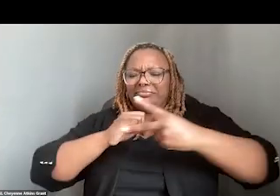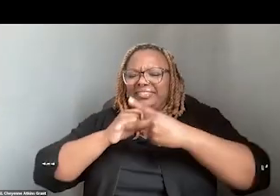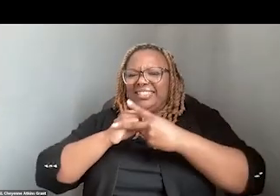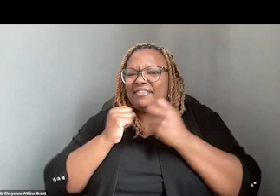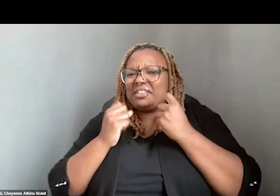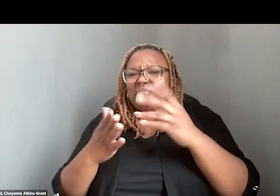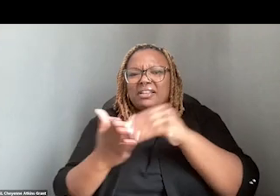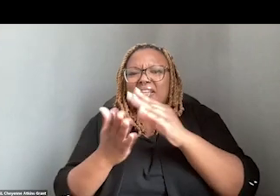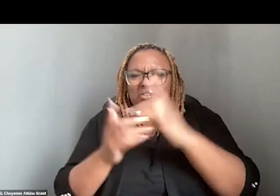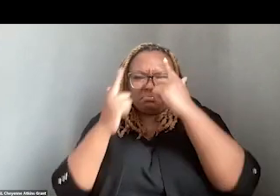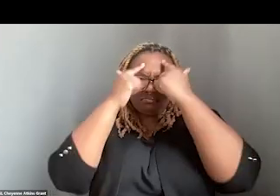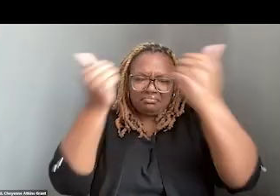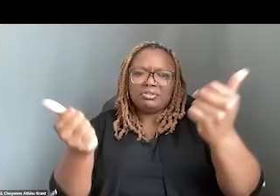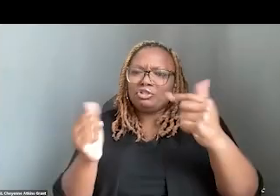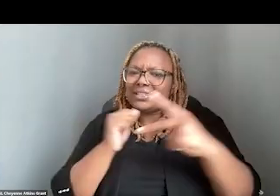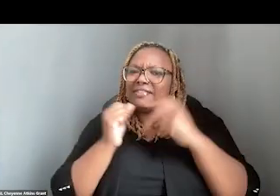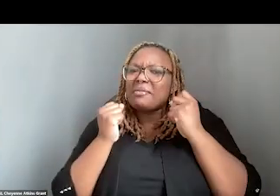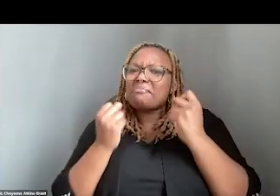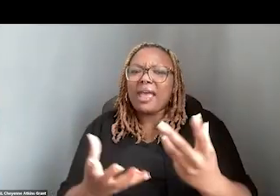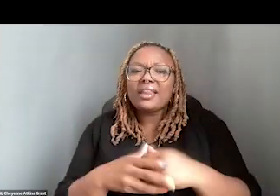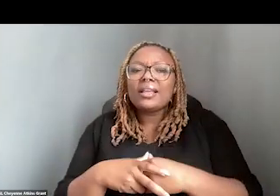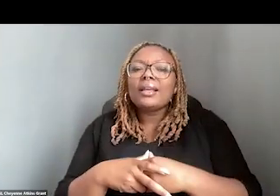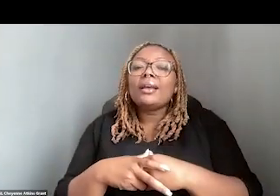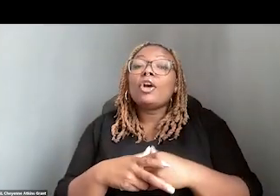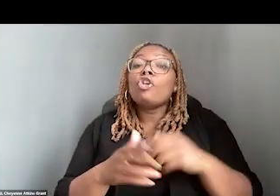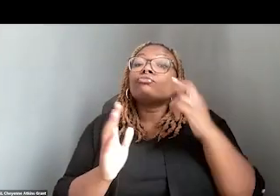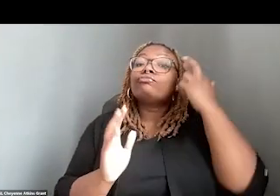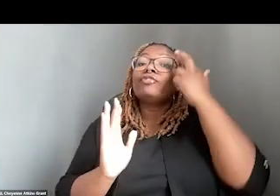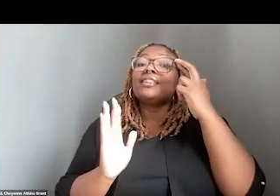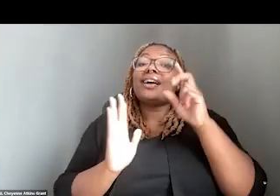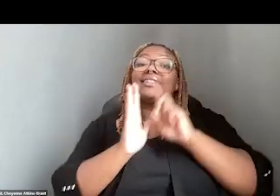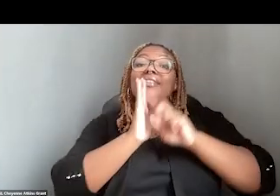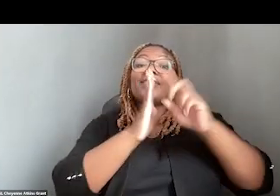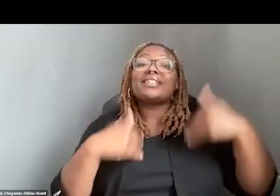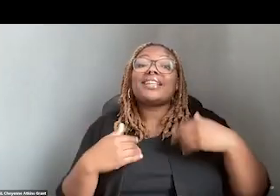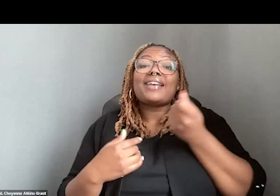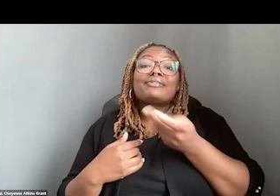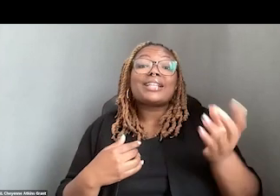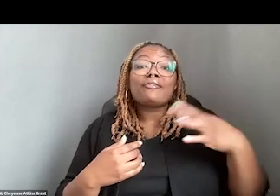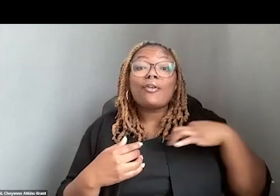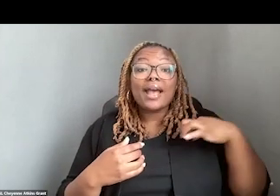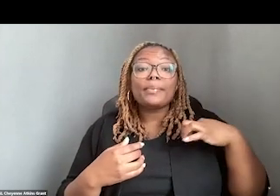So we realize that an investigator might have several applications that they're applying for.